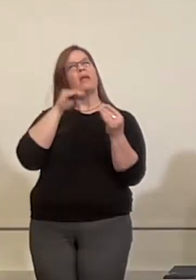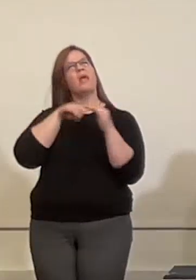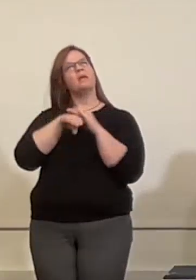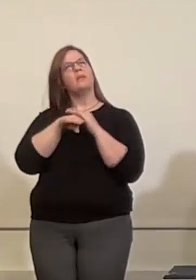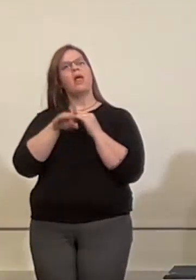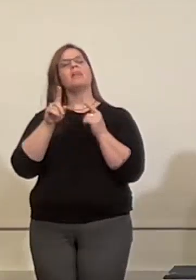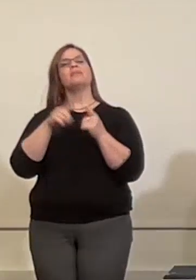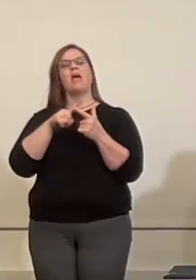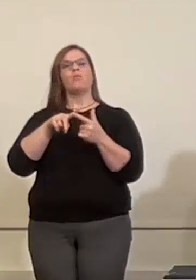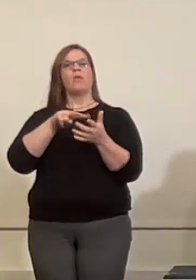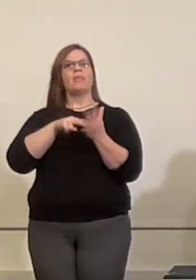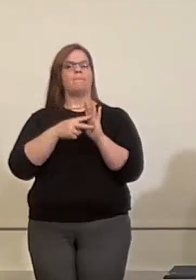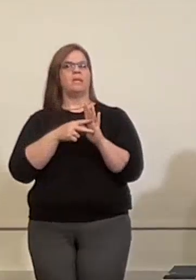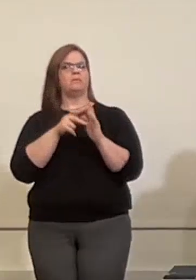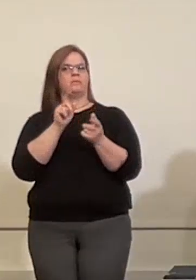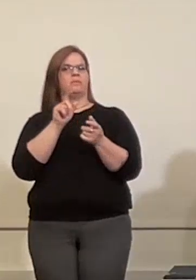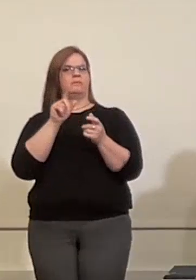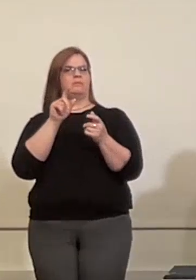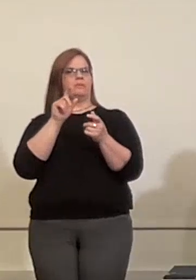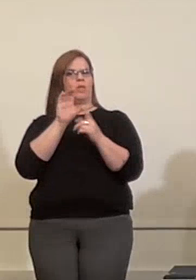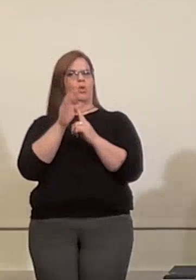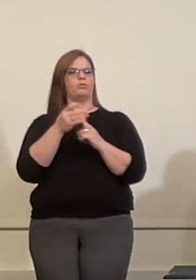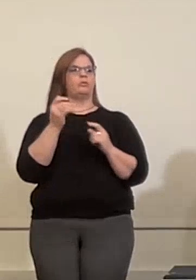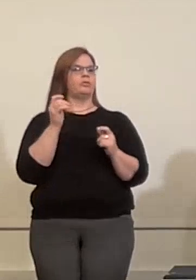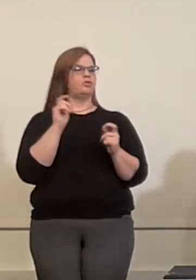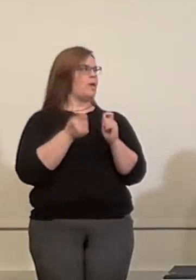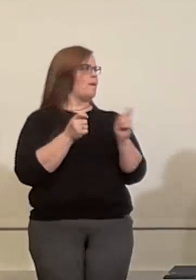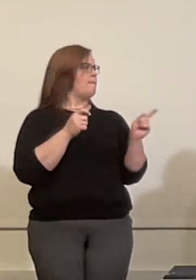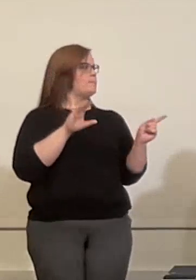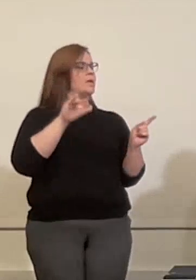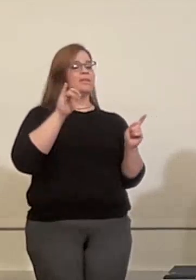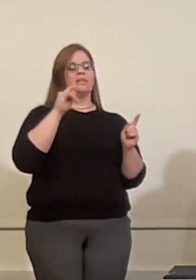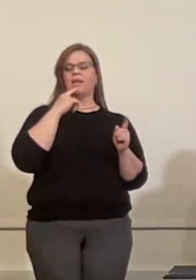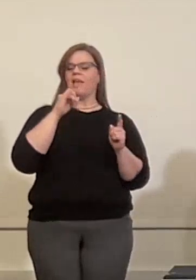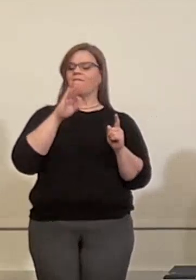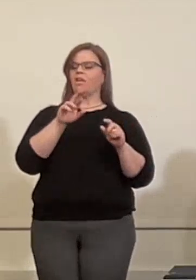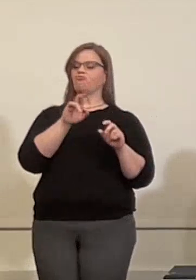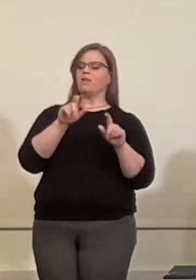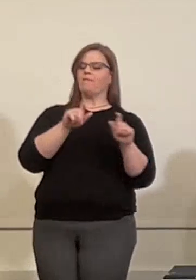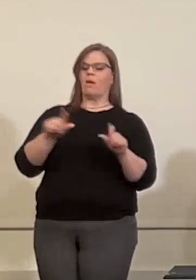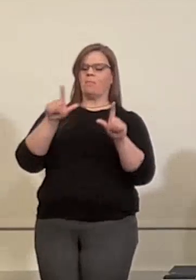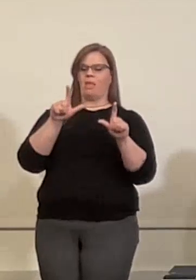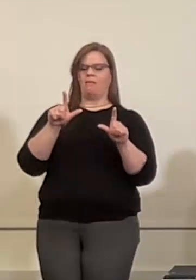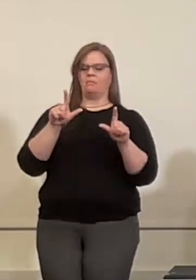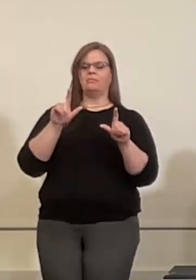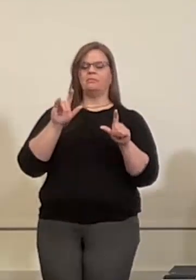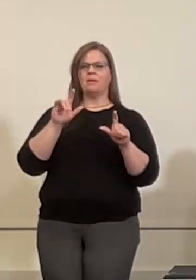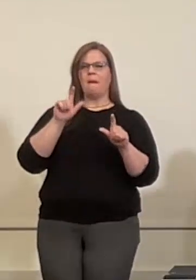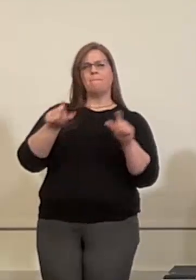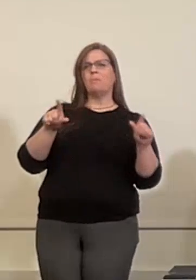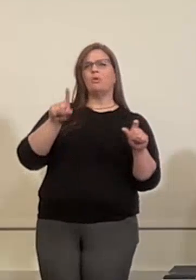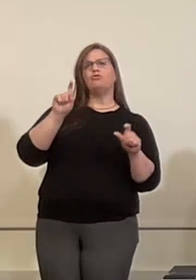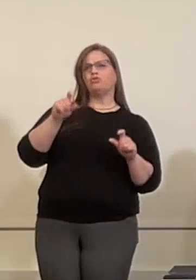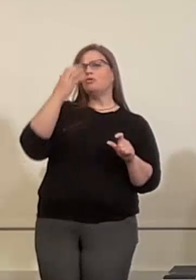If if I could reframe it maybe in a little bit different ways. People should just know the playbook. They should know exactly what they need to do to be able to